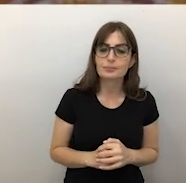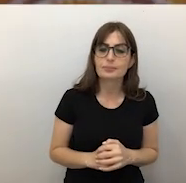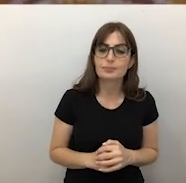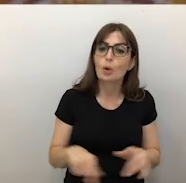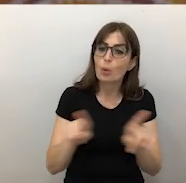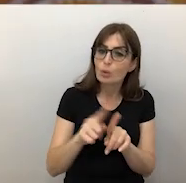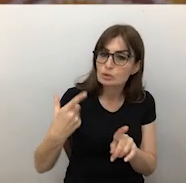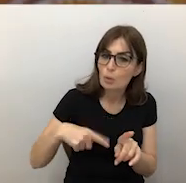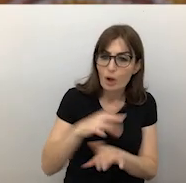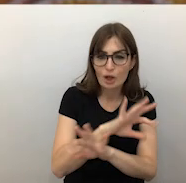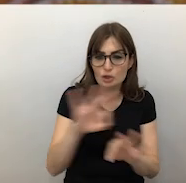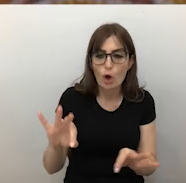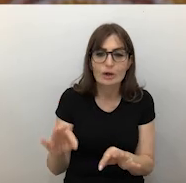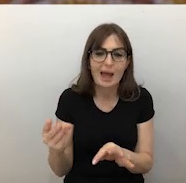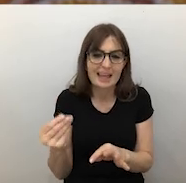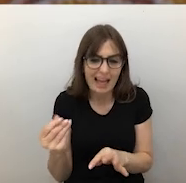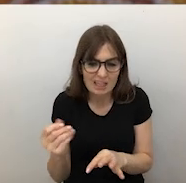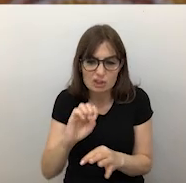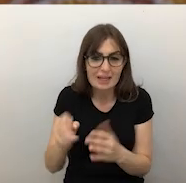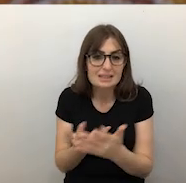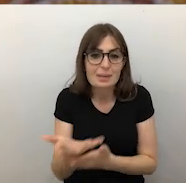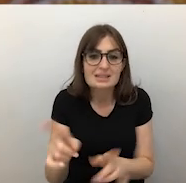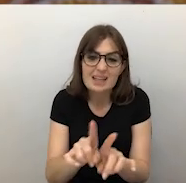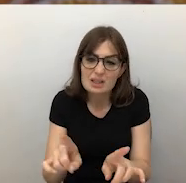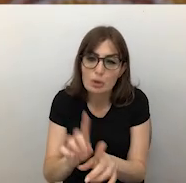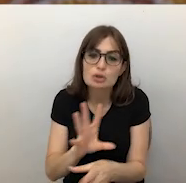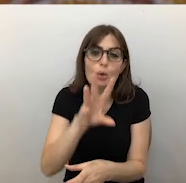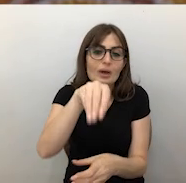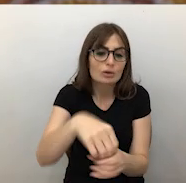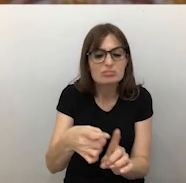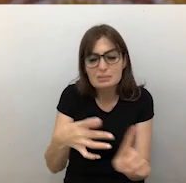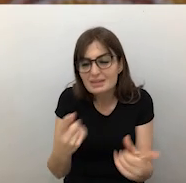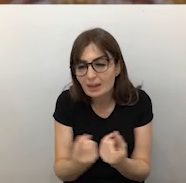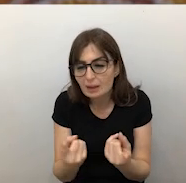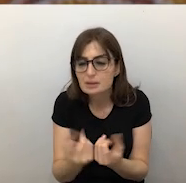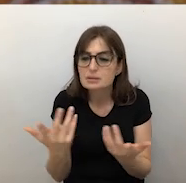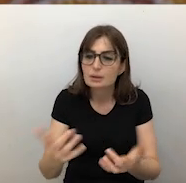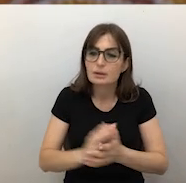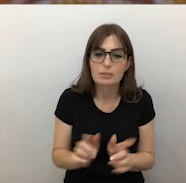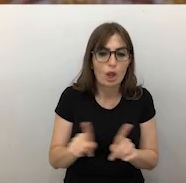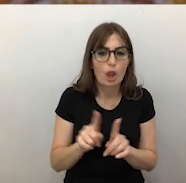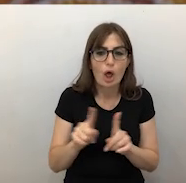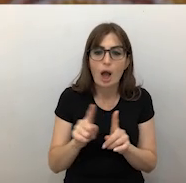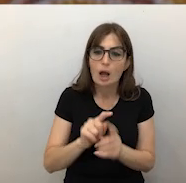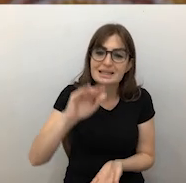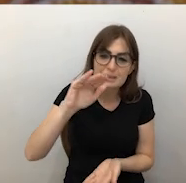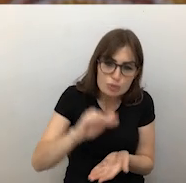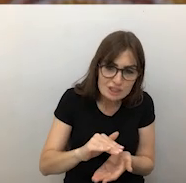The second reason for the difference is non-cash expenses. The income statement will include certain expenses such